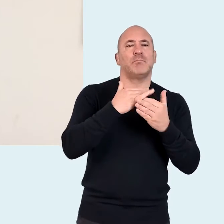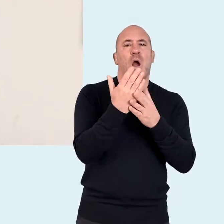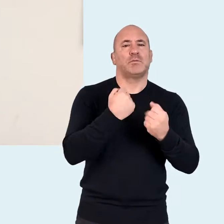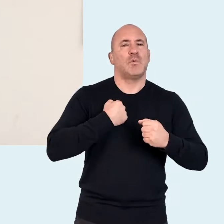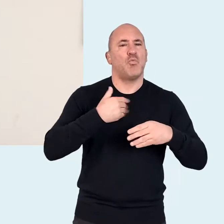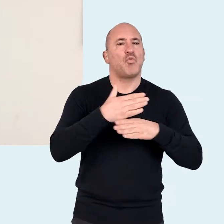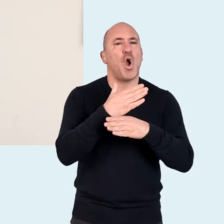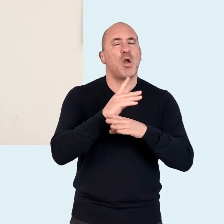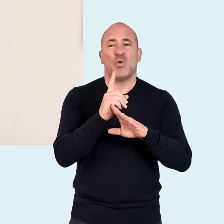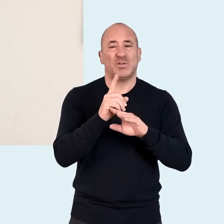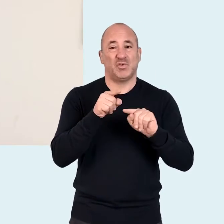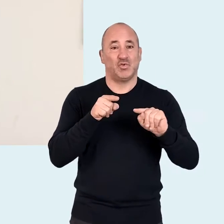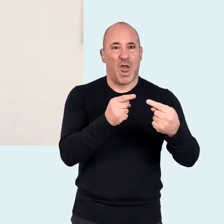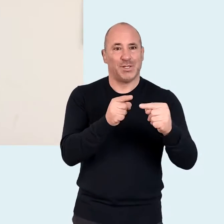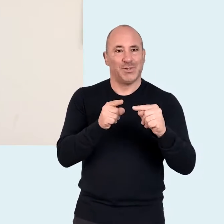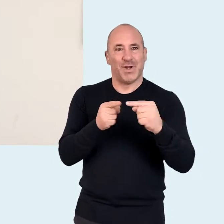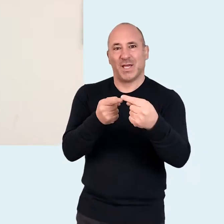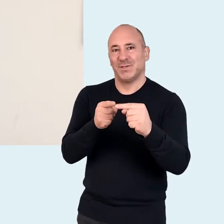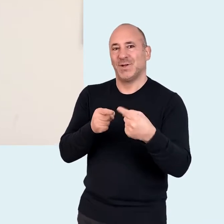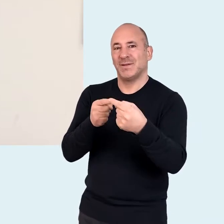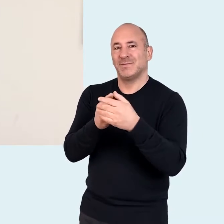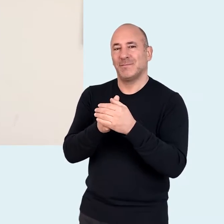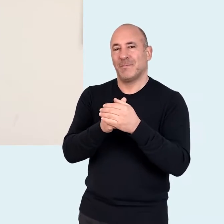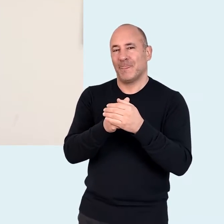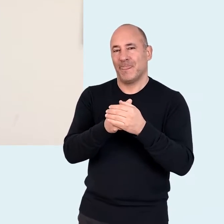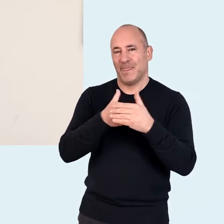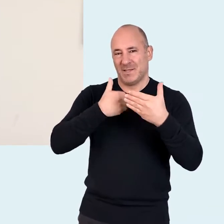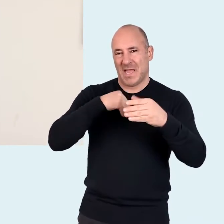So a really important part of my practice is to challenge people. The aim of a session